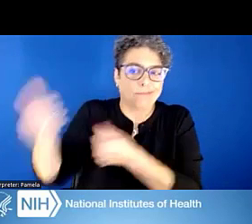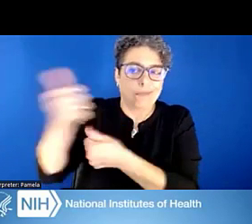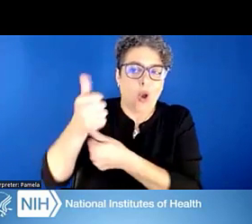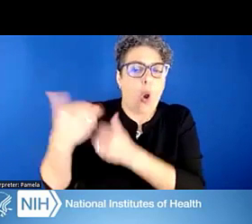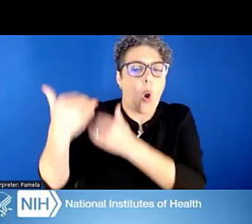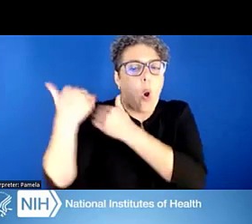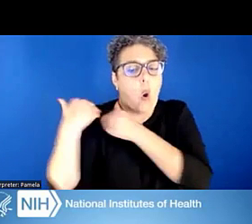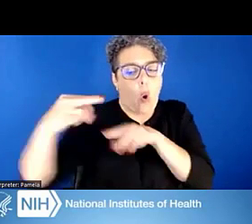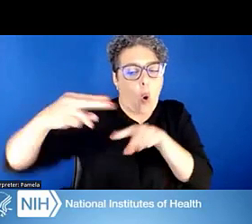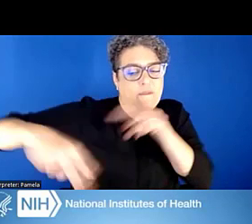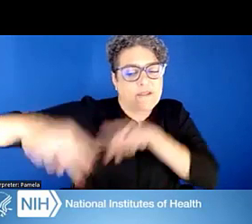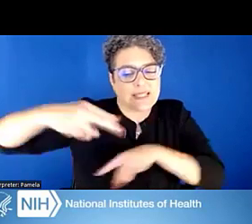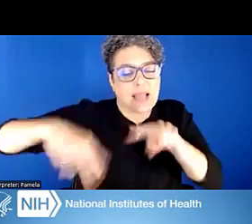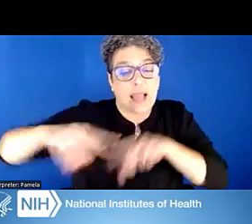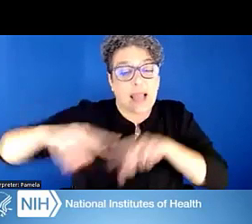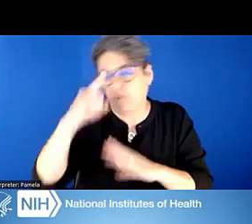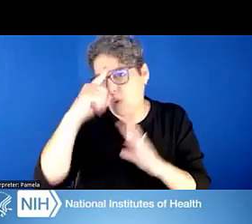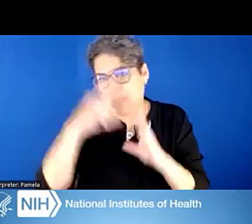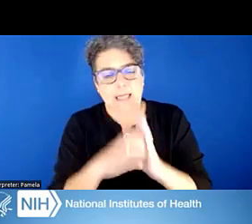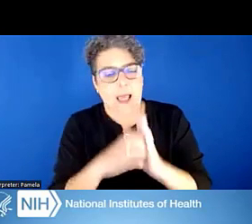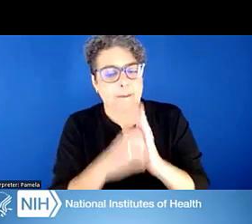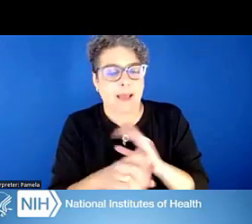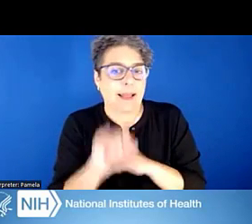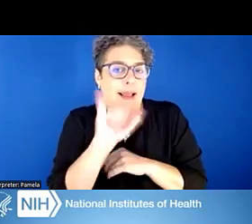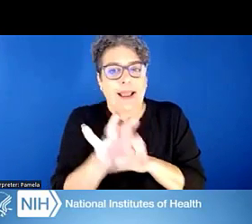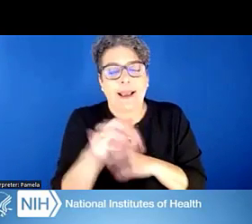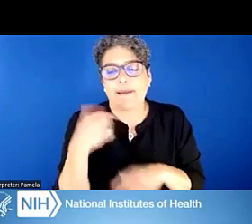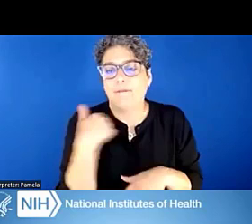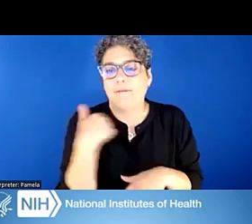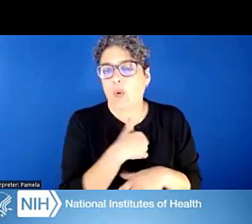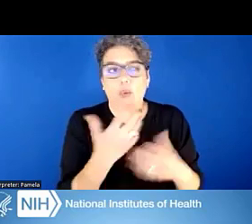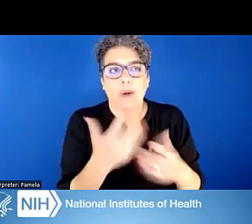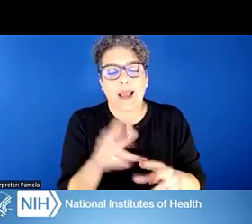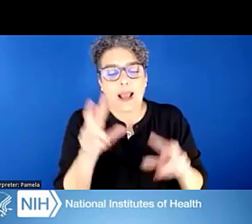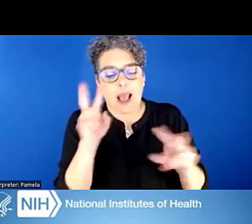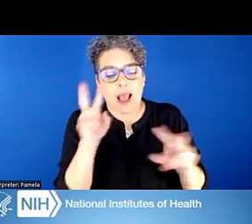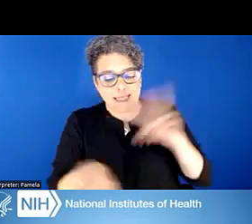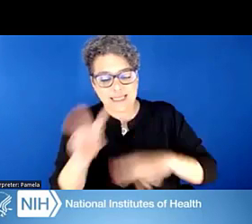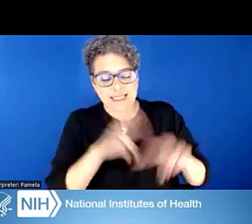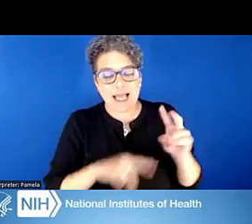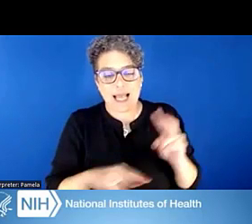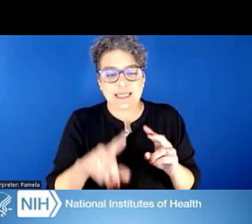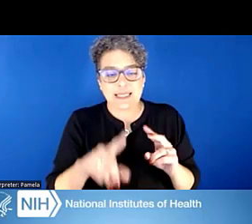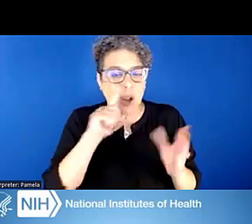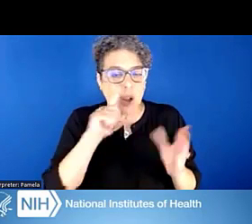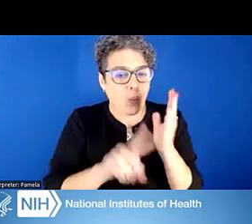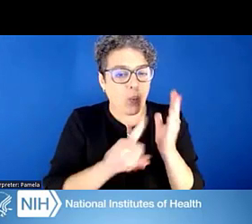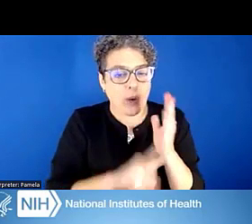For instance, if we're assessing a research-misconduct allegation and it looks like it's specific, credible,